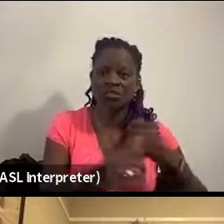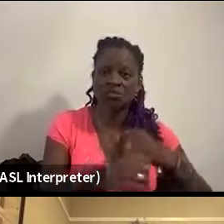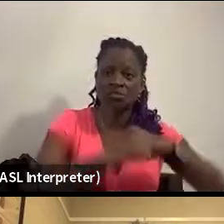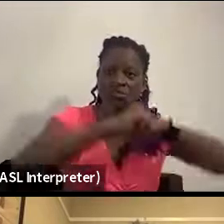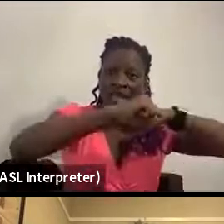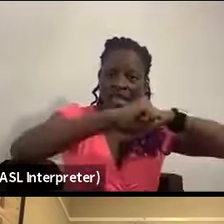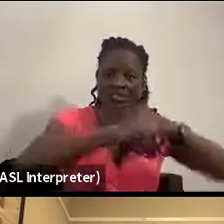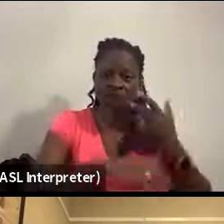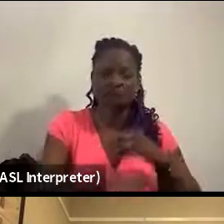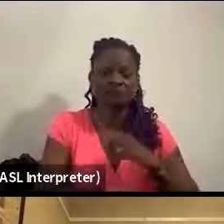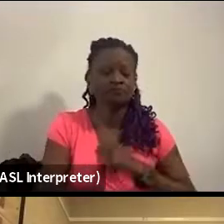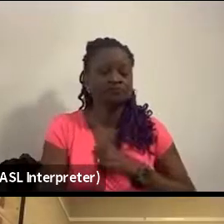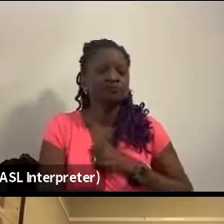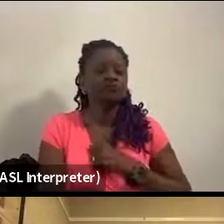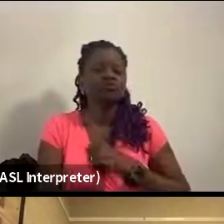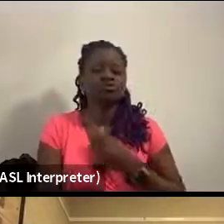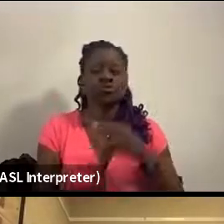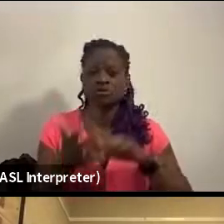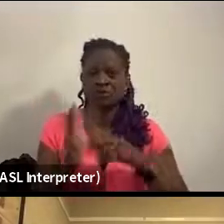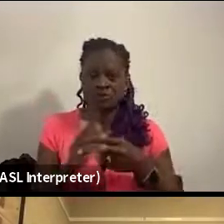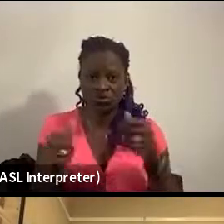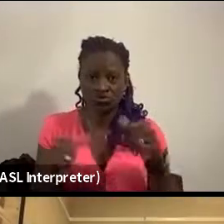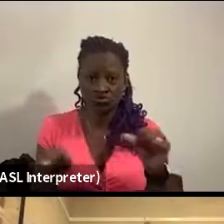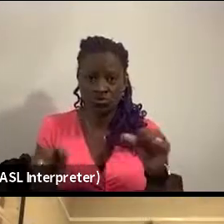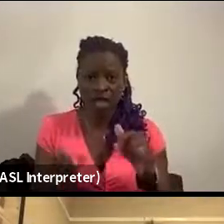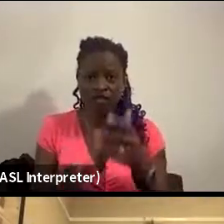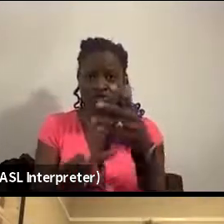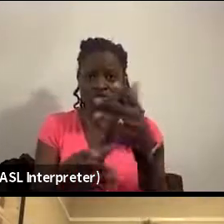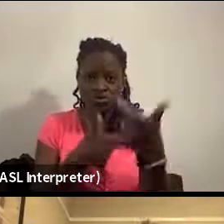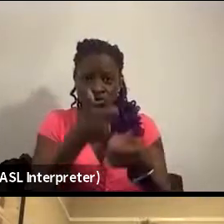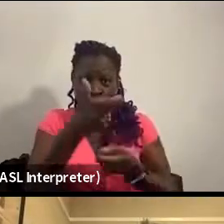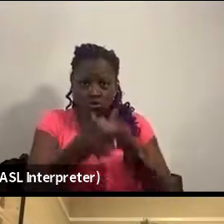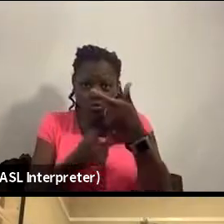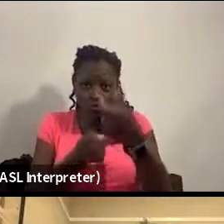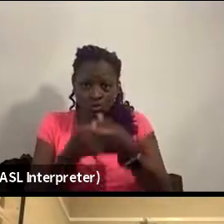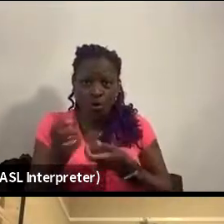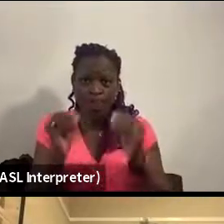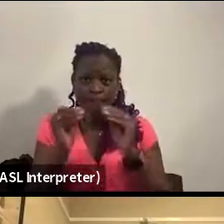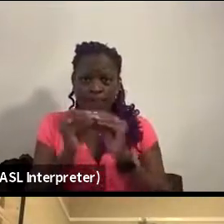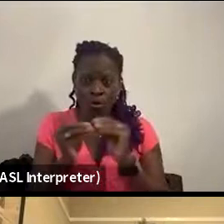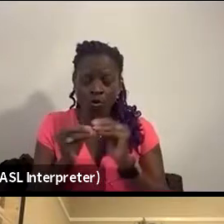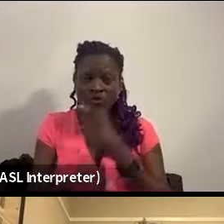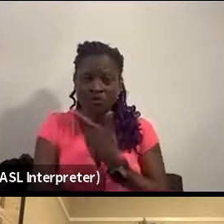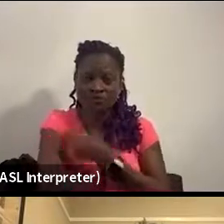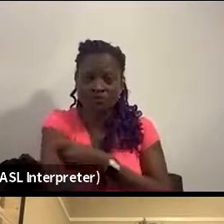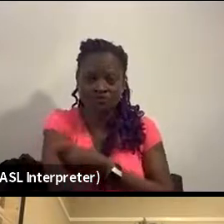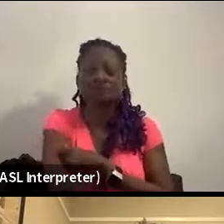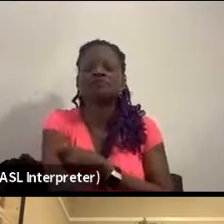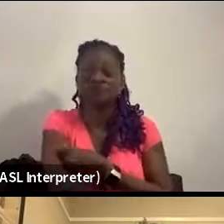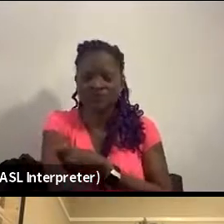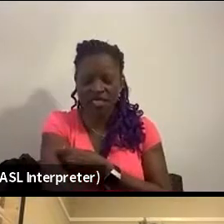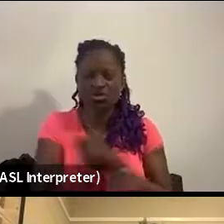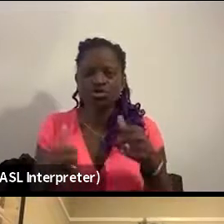about should we try to get more people vaccinated? I think we should always try our best to get as many people. Vaccine is possible.